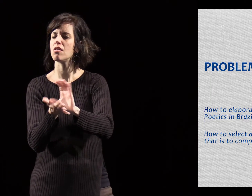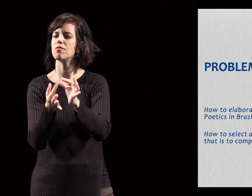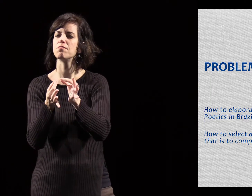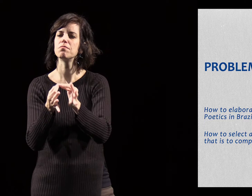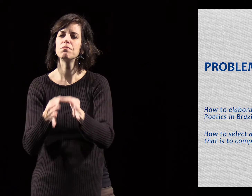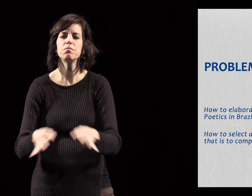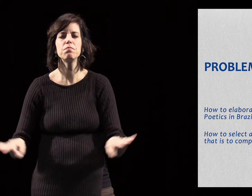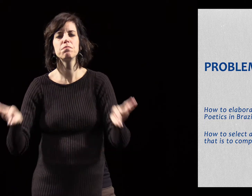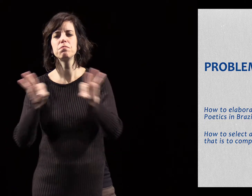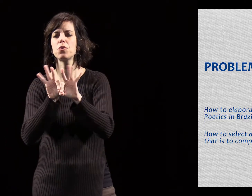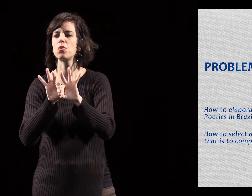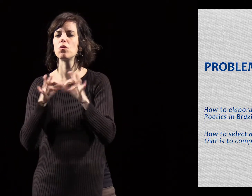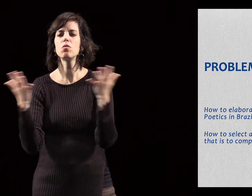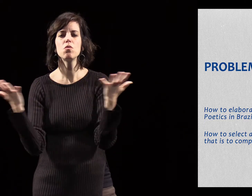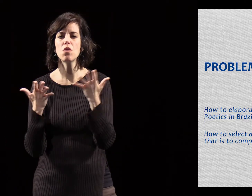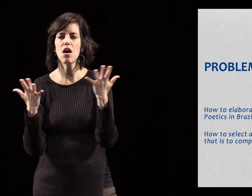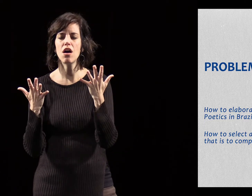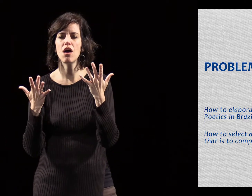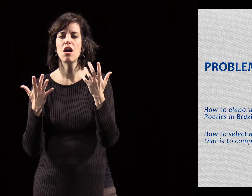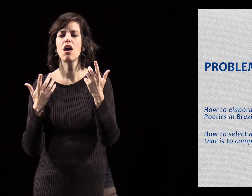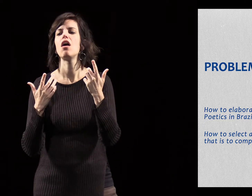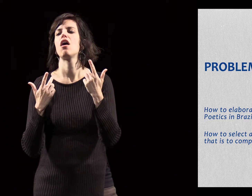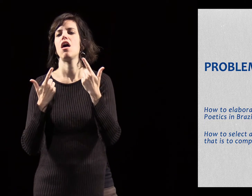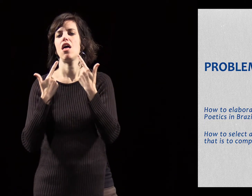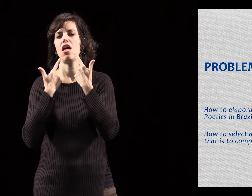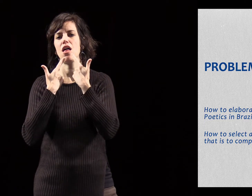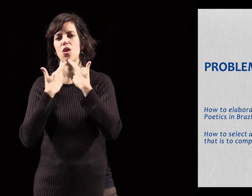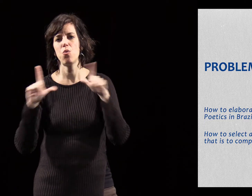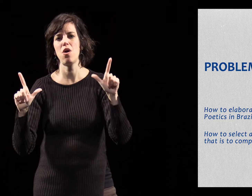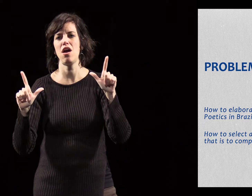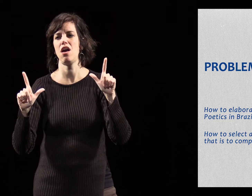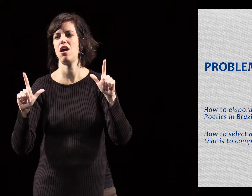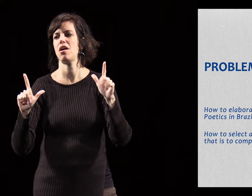The main concept or important takeaway